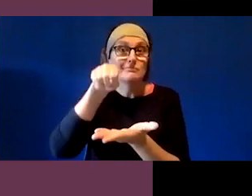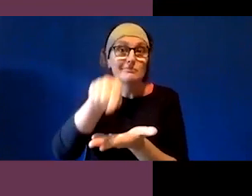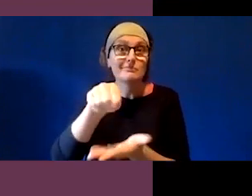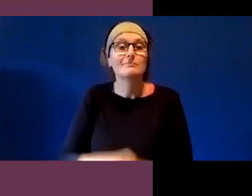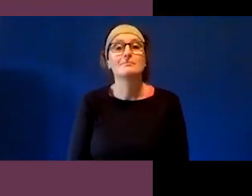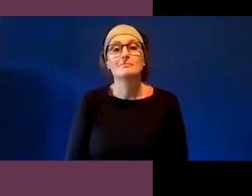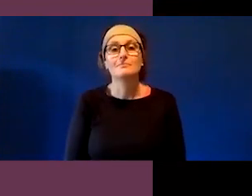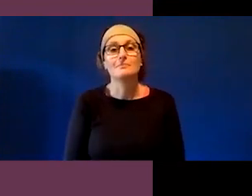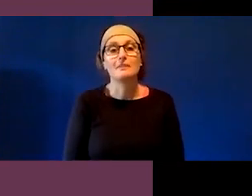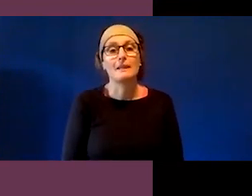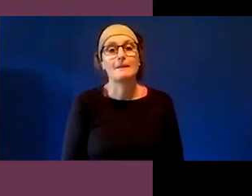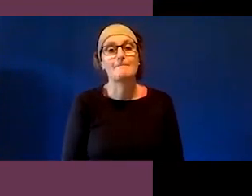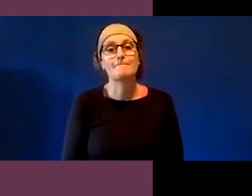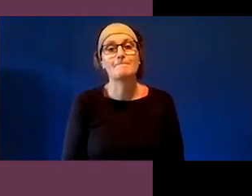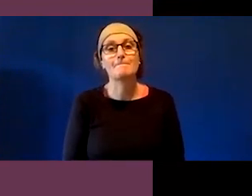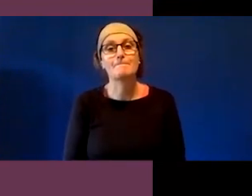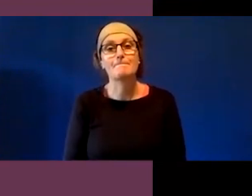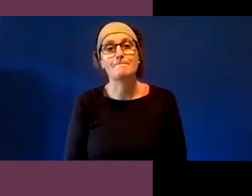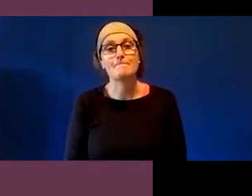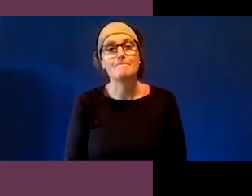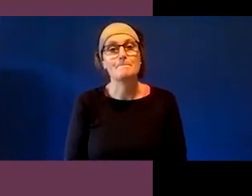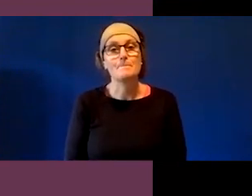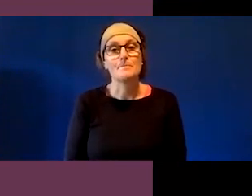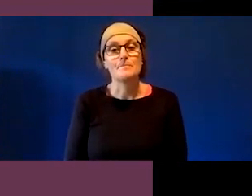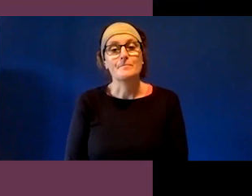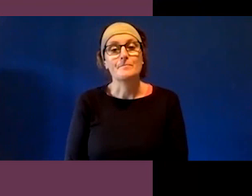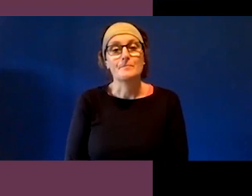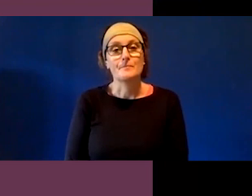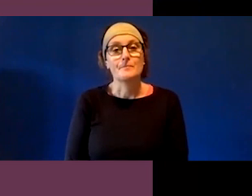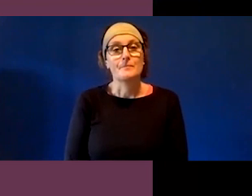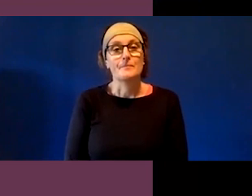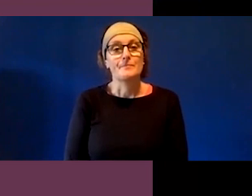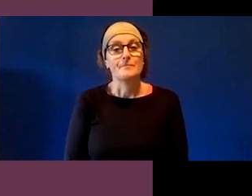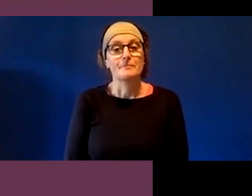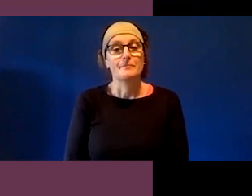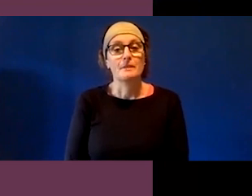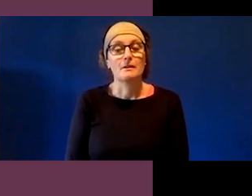So, currently on screen is a PowerPoint